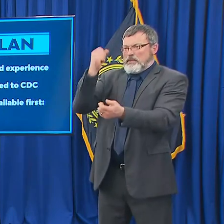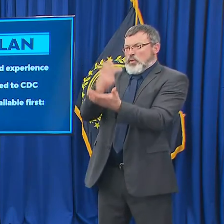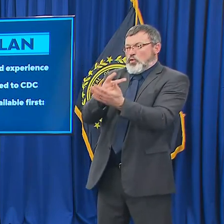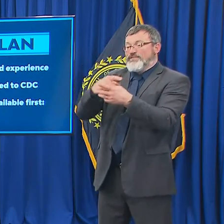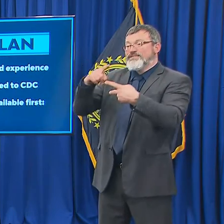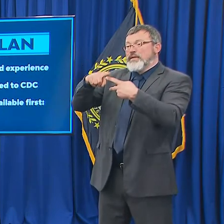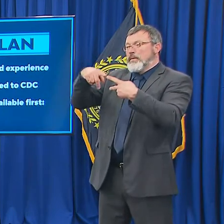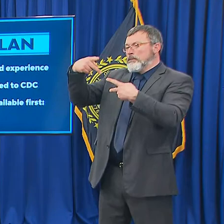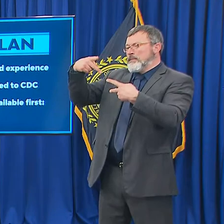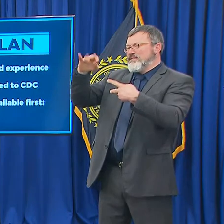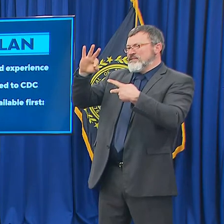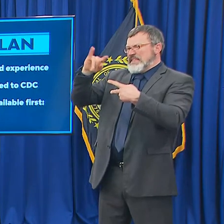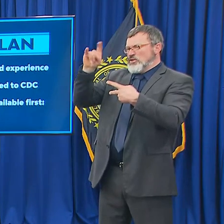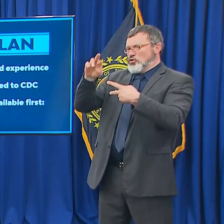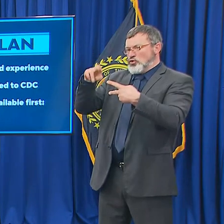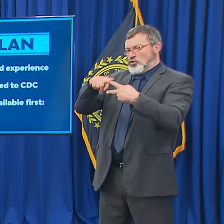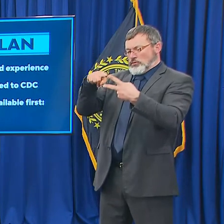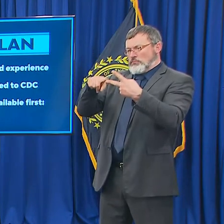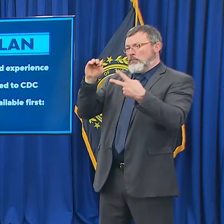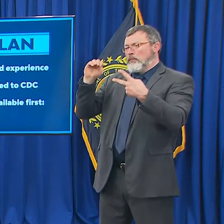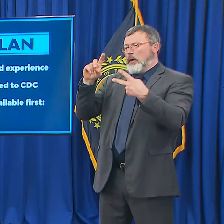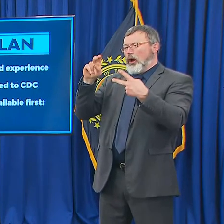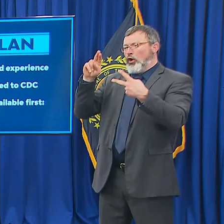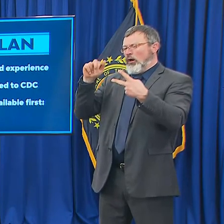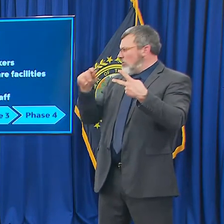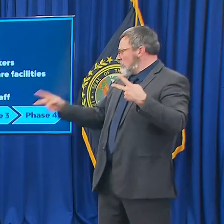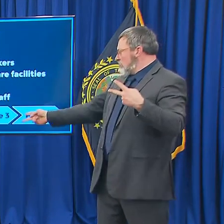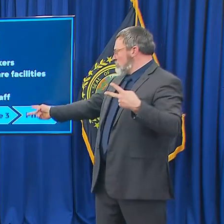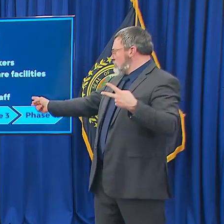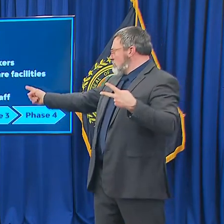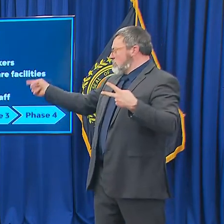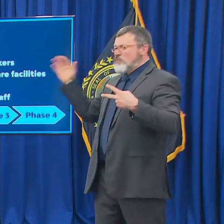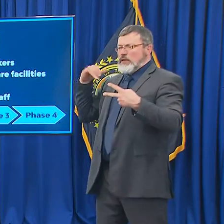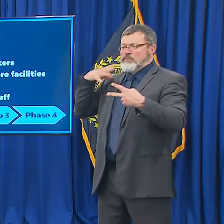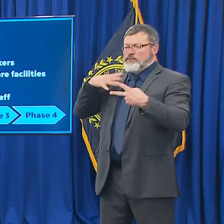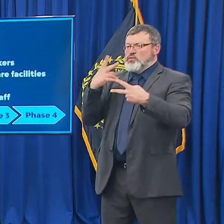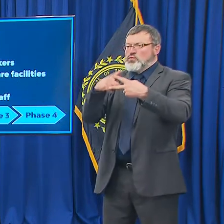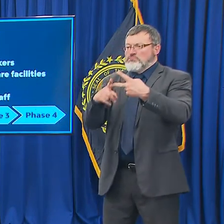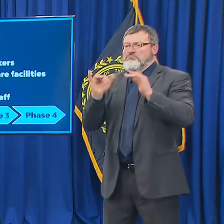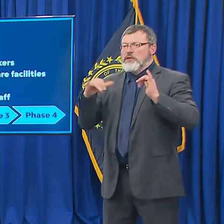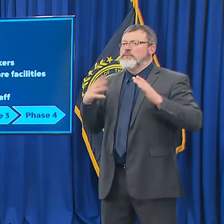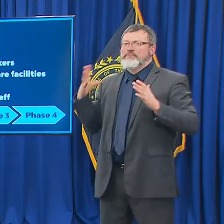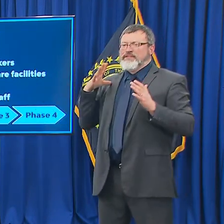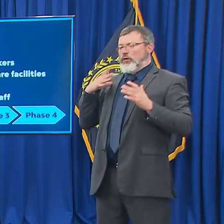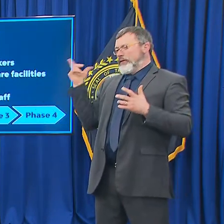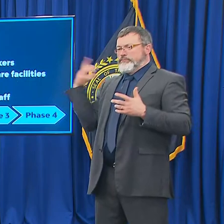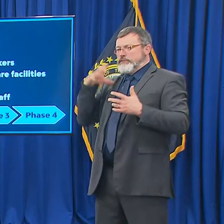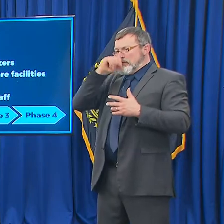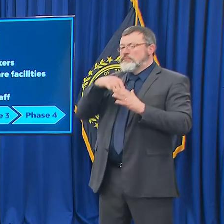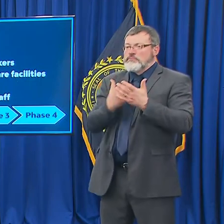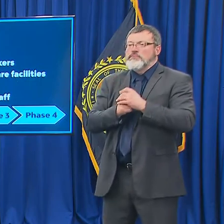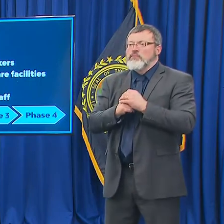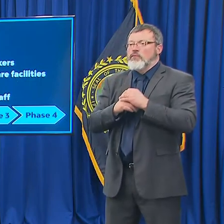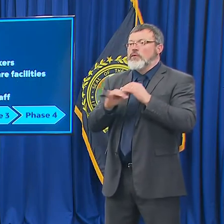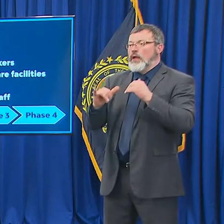and dying as well as our essential high risk health care workers and first responders So as such,